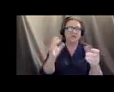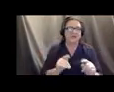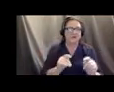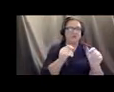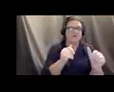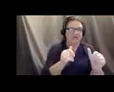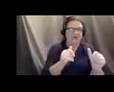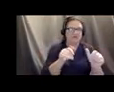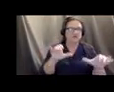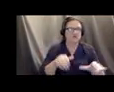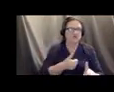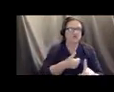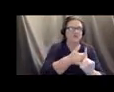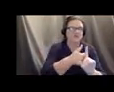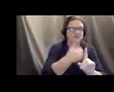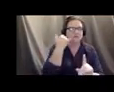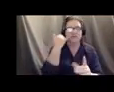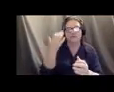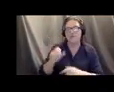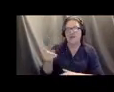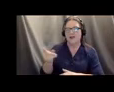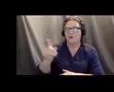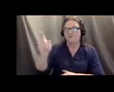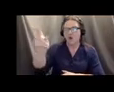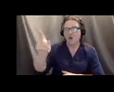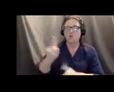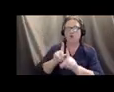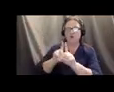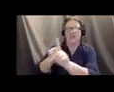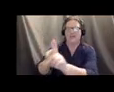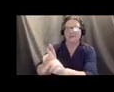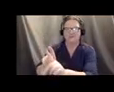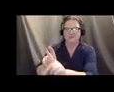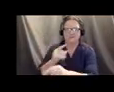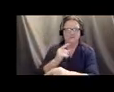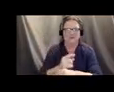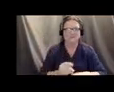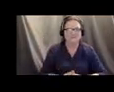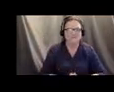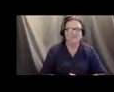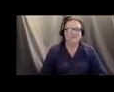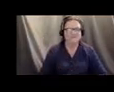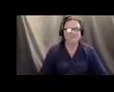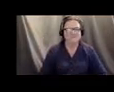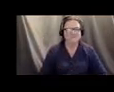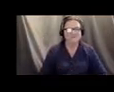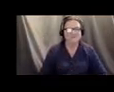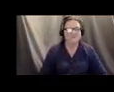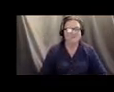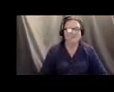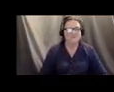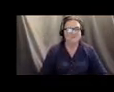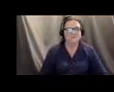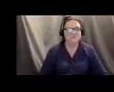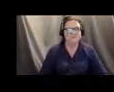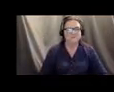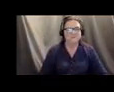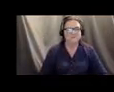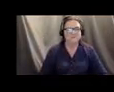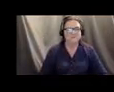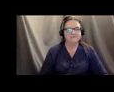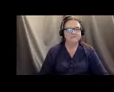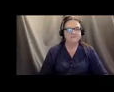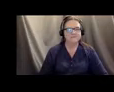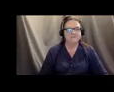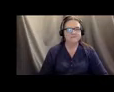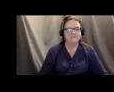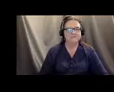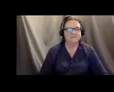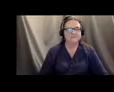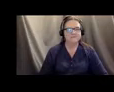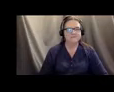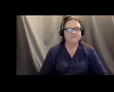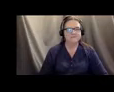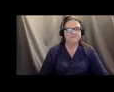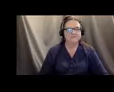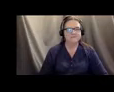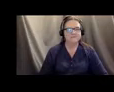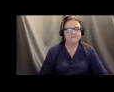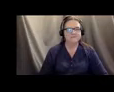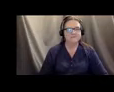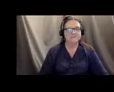If you want to go far, go together.